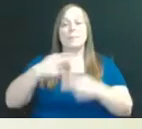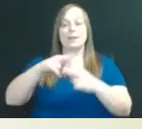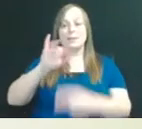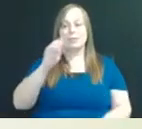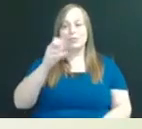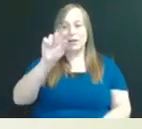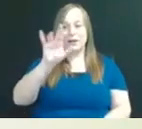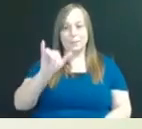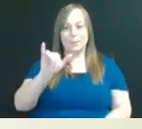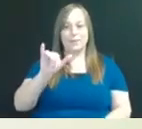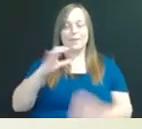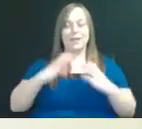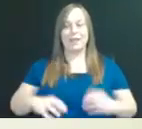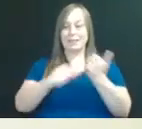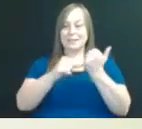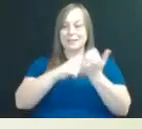I'm a Client Assistance Program Advocate,